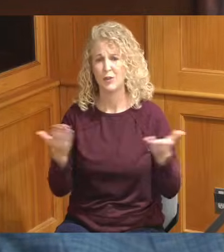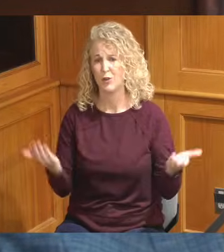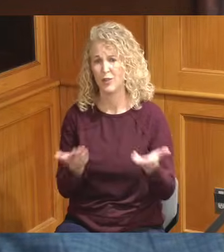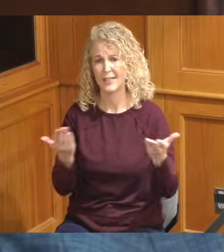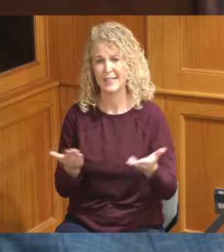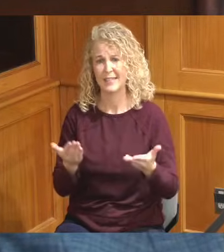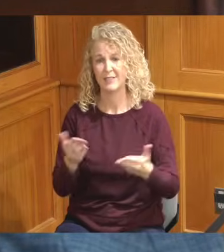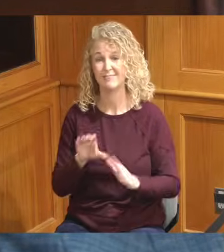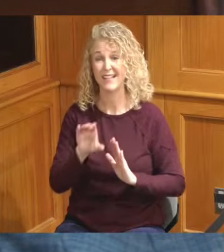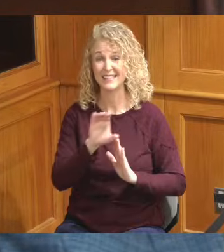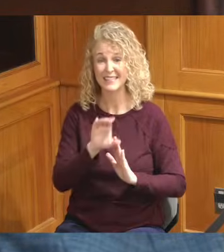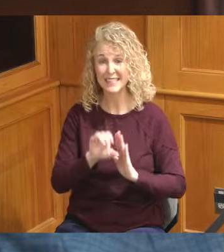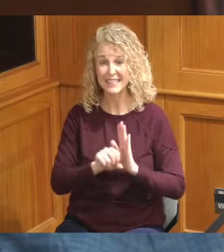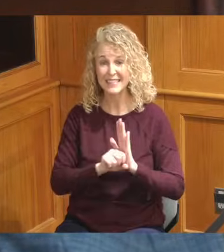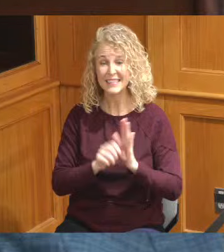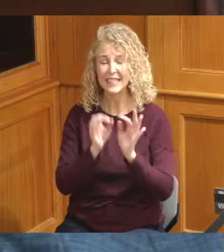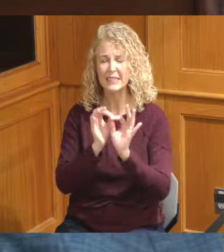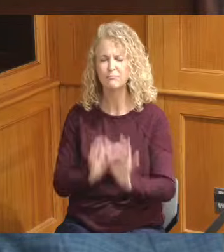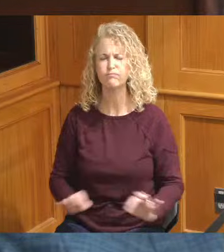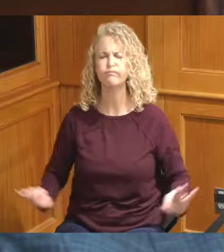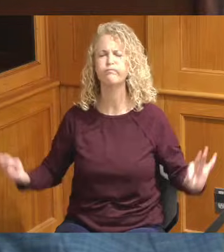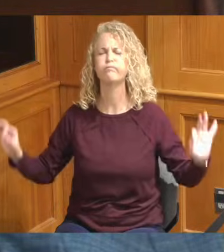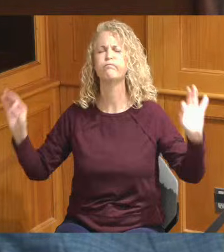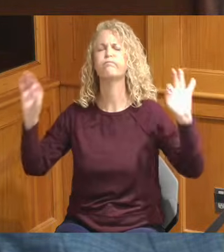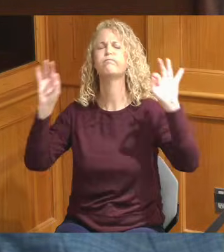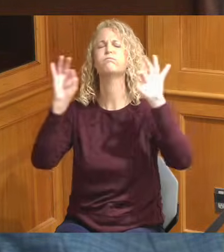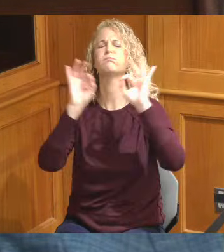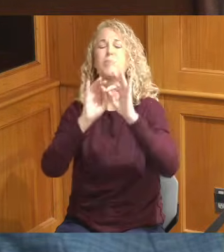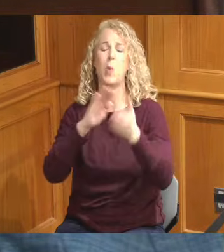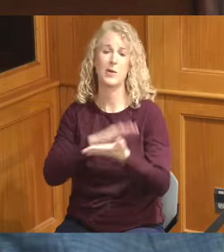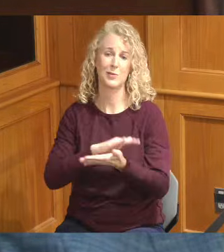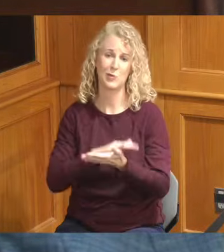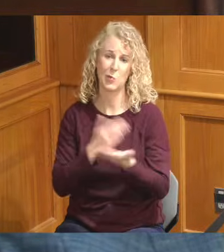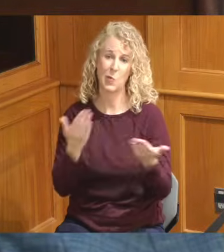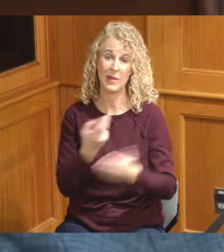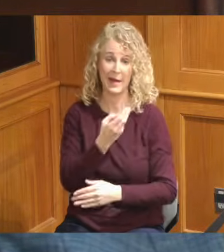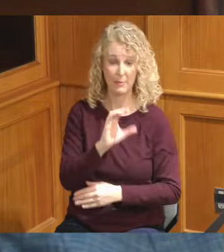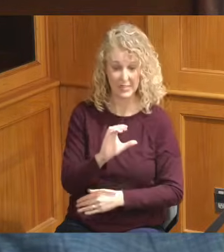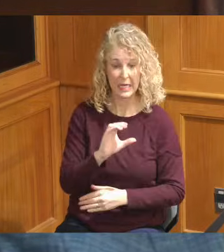Cincinnati State is such an important institution to Hamilton County and to the city of Cincinnati